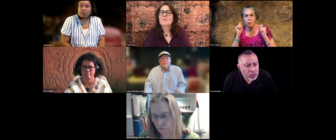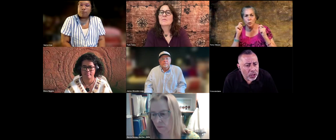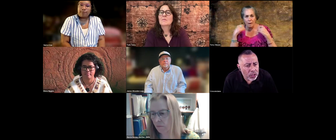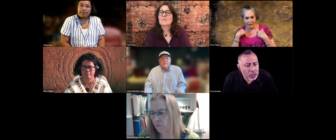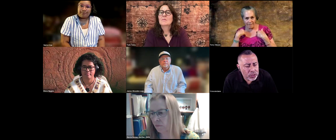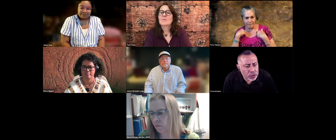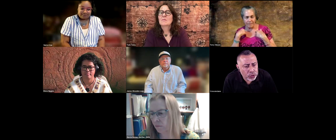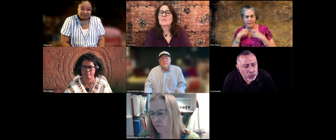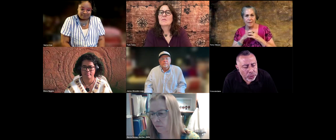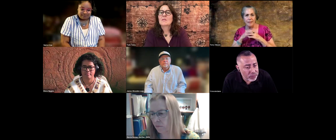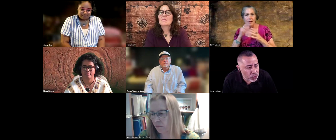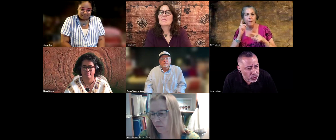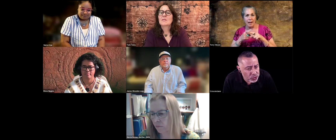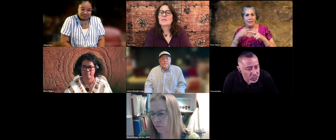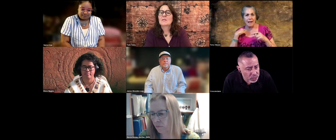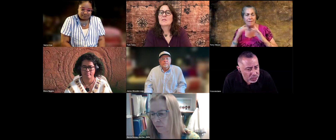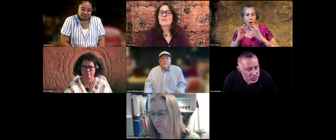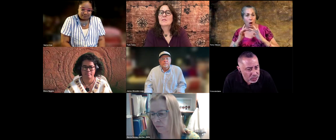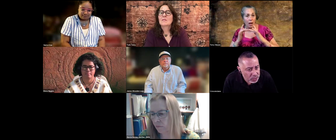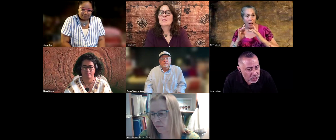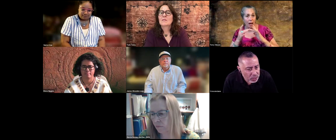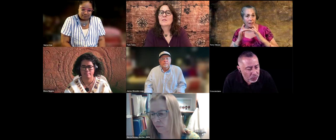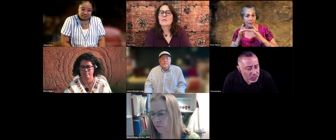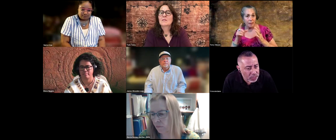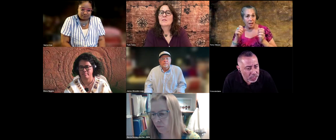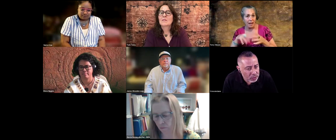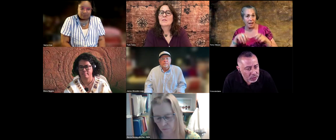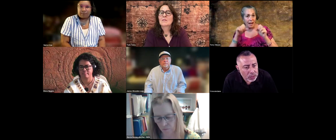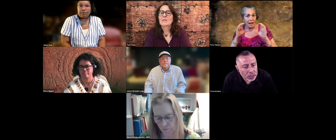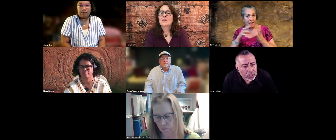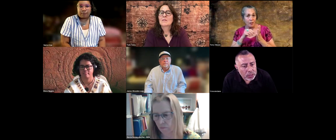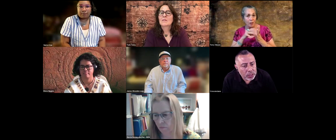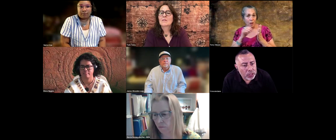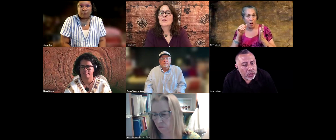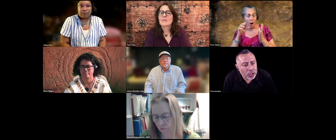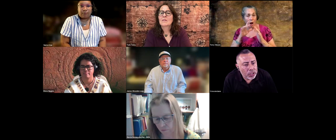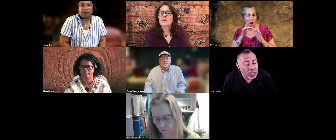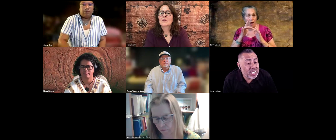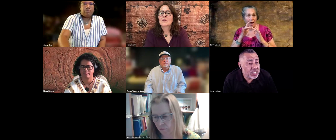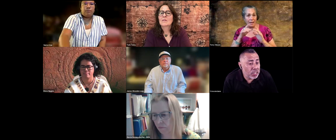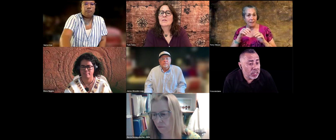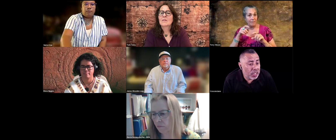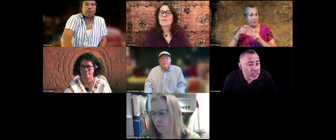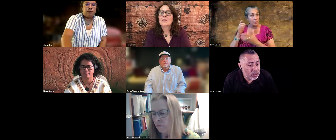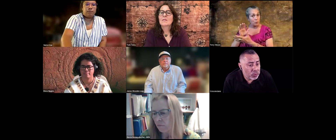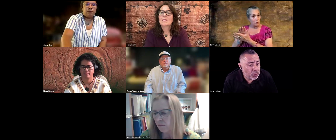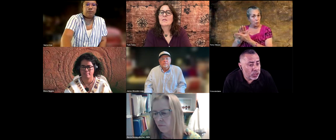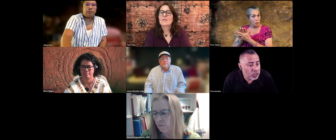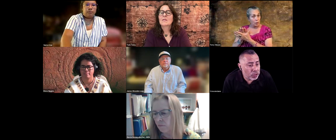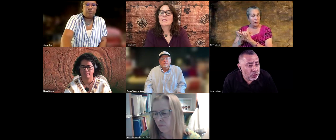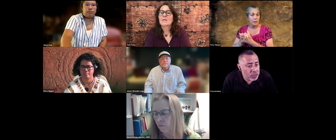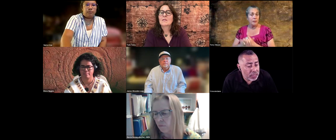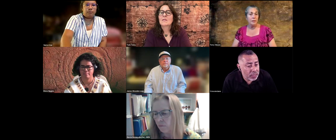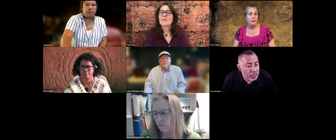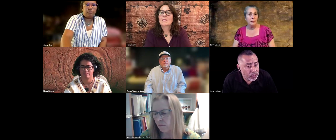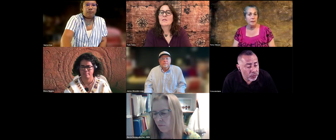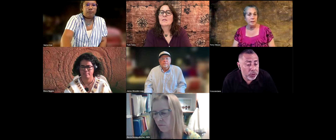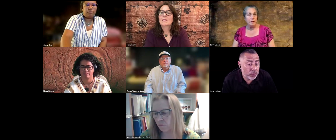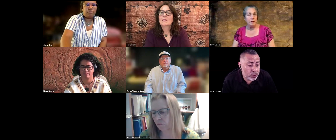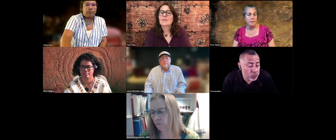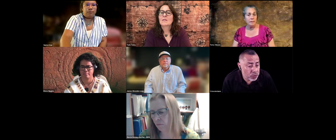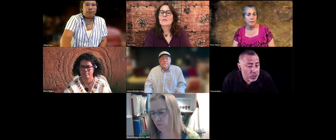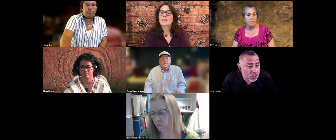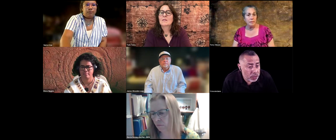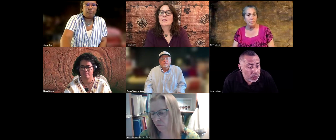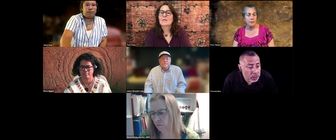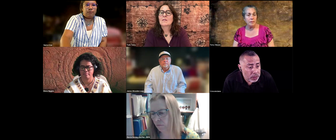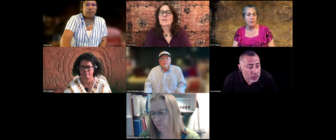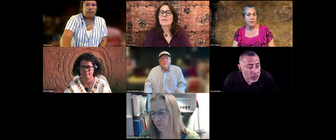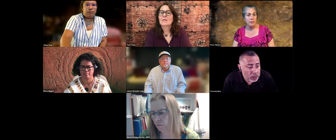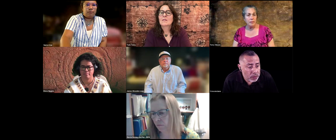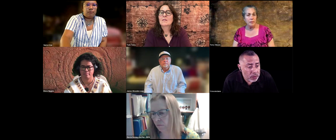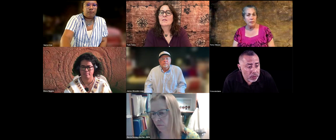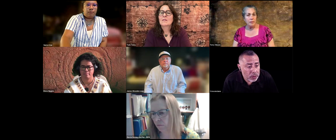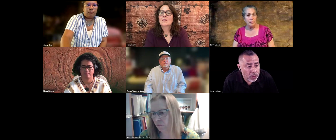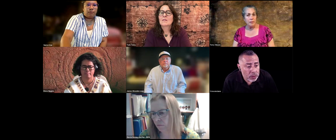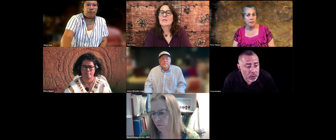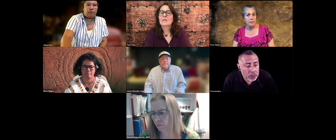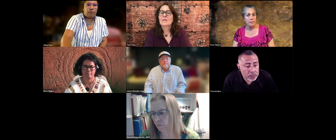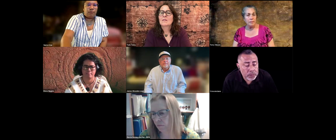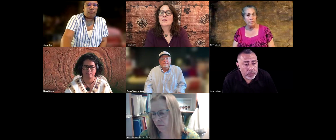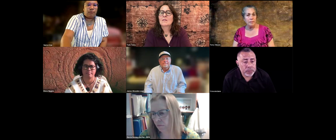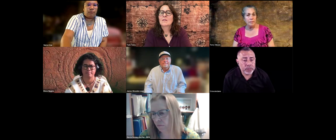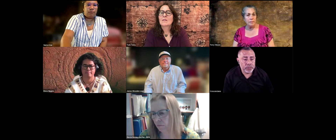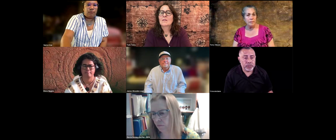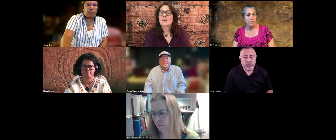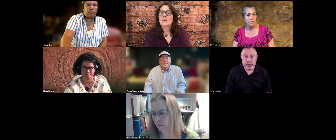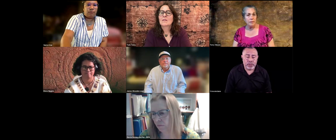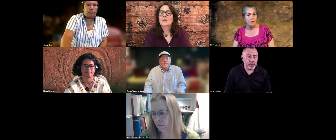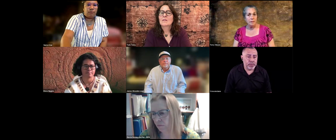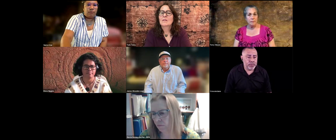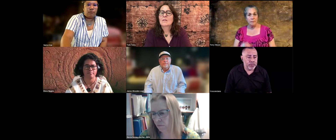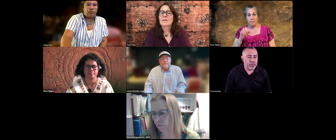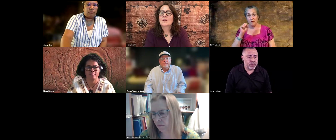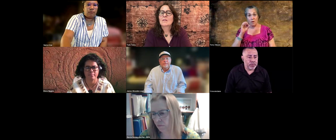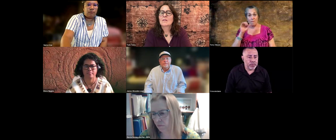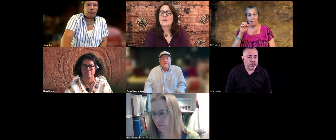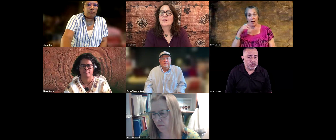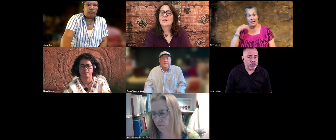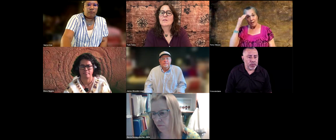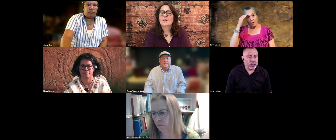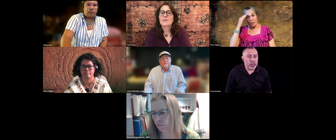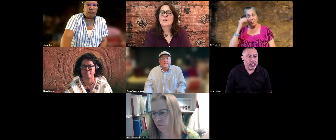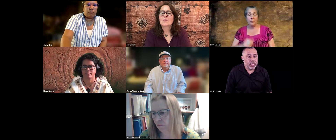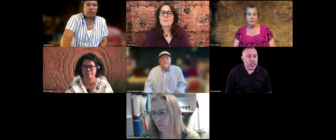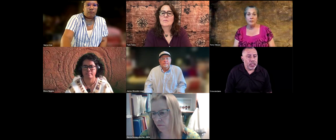There are also private tutors that exist. That one can hire. There are classes online where you can learn sign language from different schools.